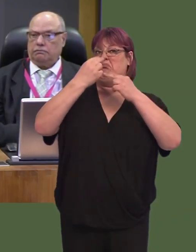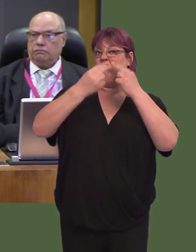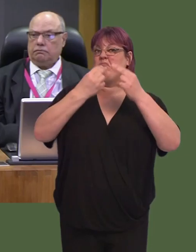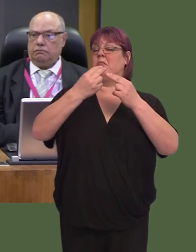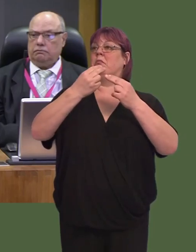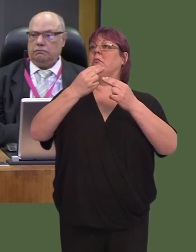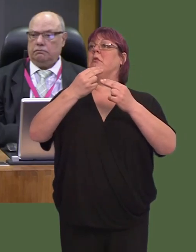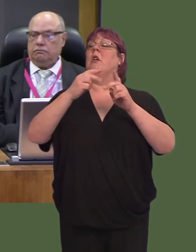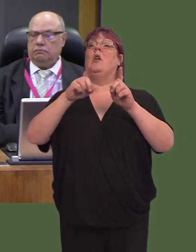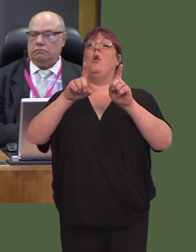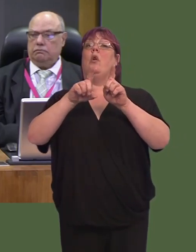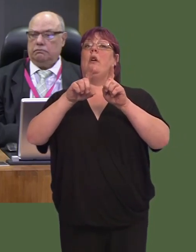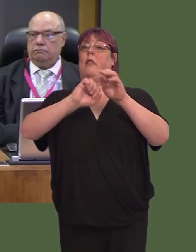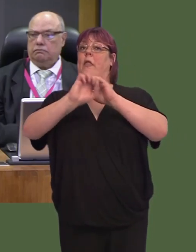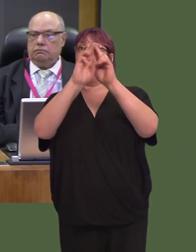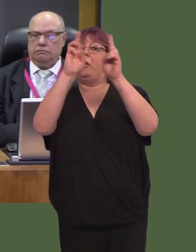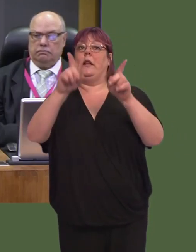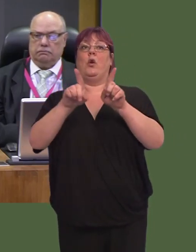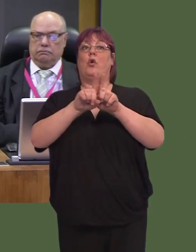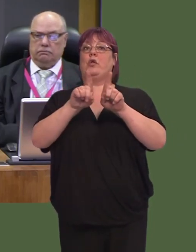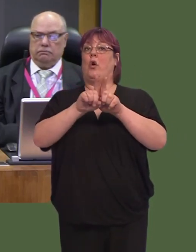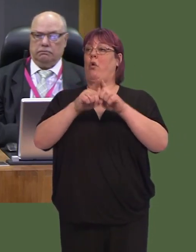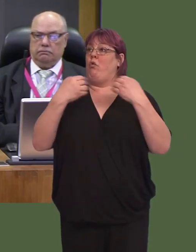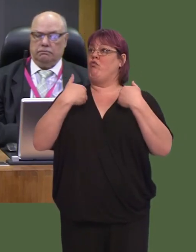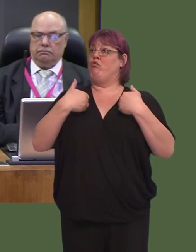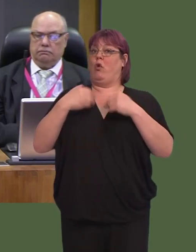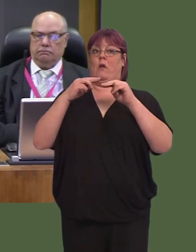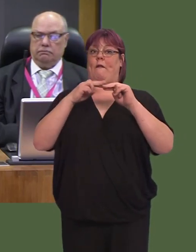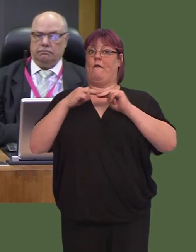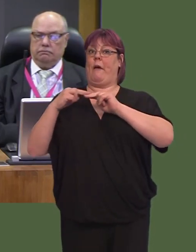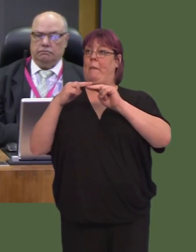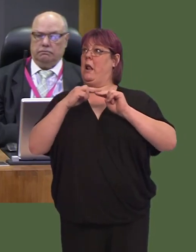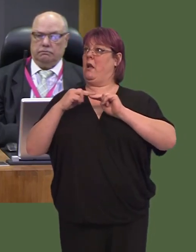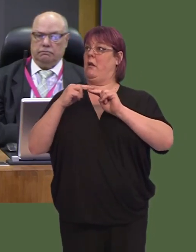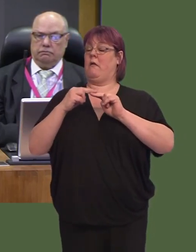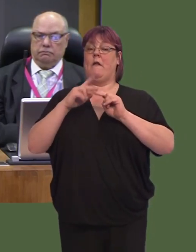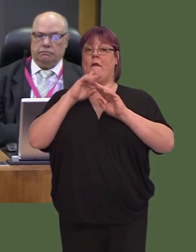which is an institution nearly as grand and august as the BBC, has said that internal